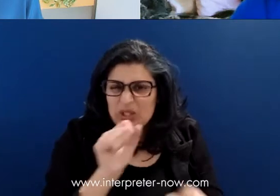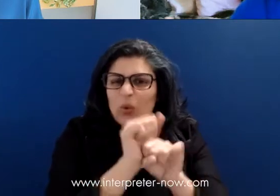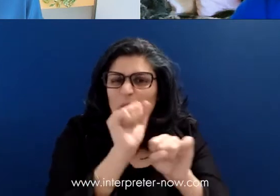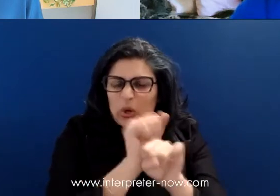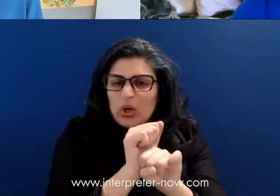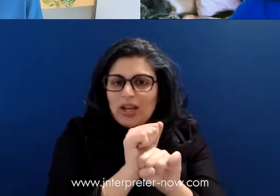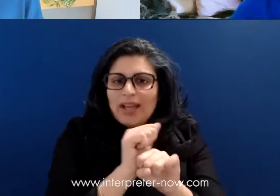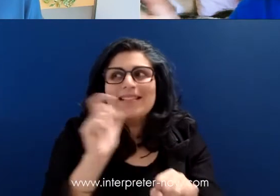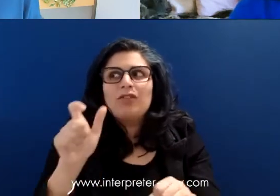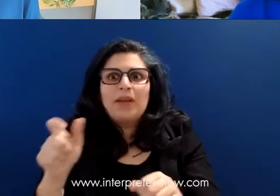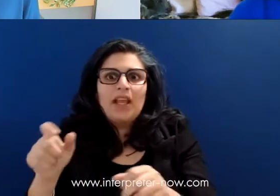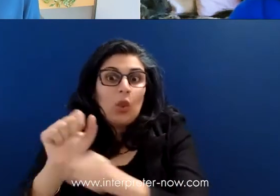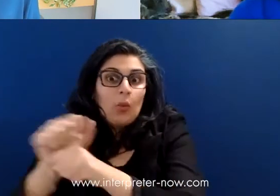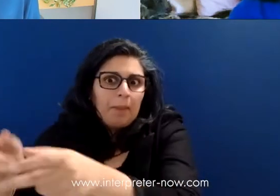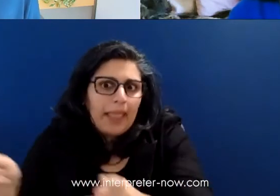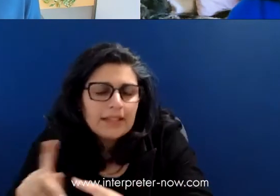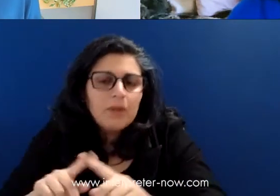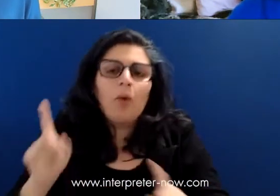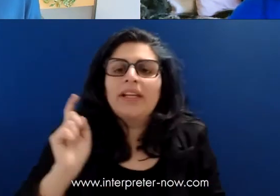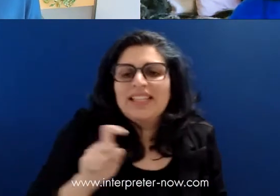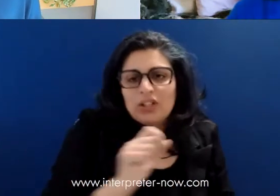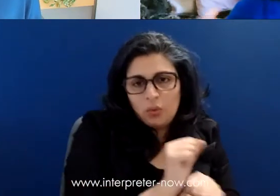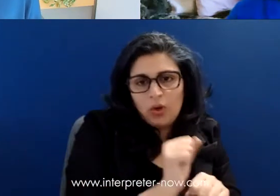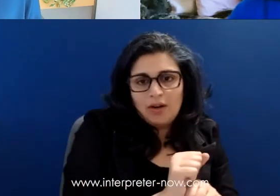as human beings – and we often see this in animals too is that they need to be doing